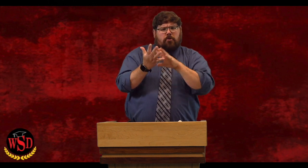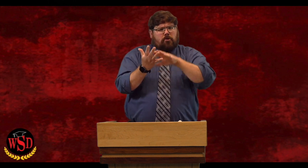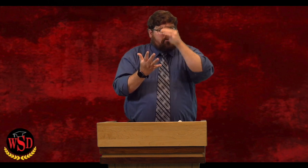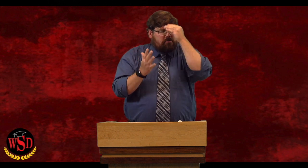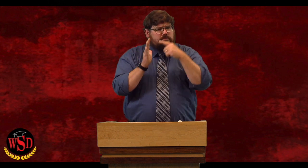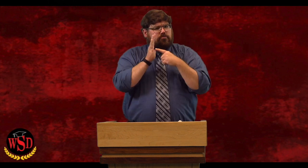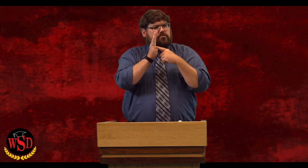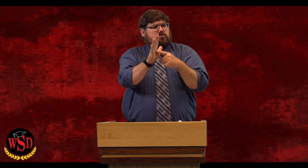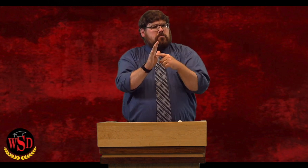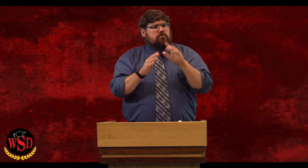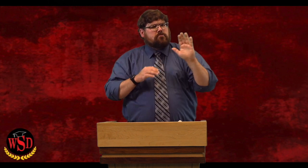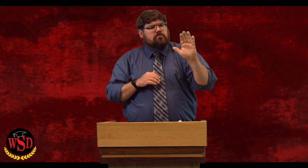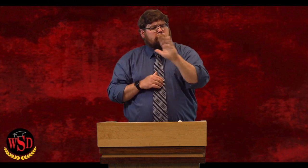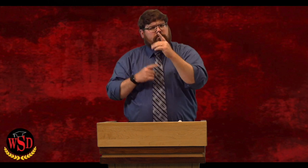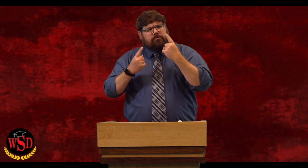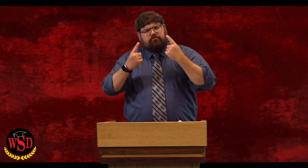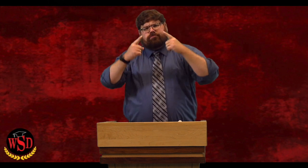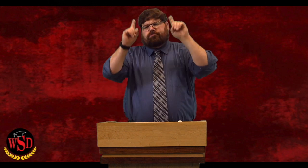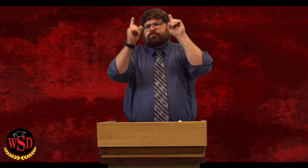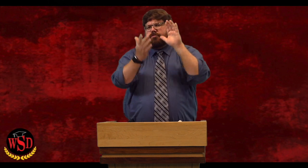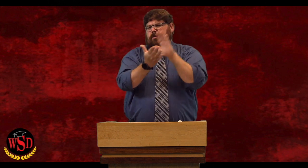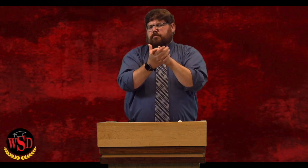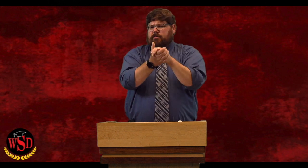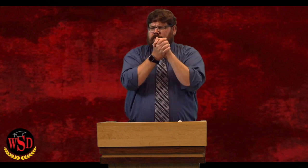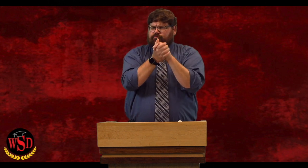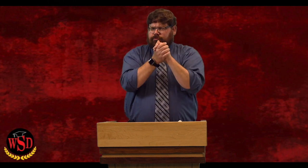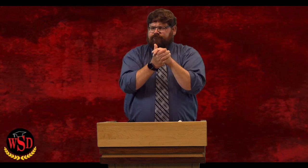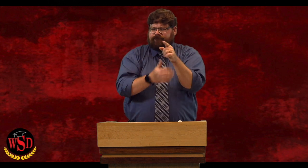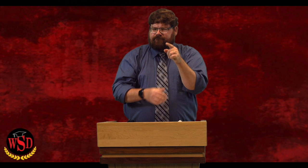Those students have demonstrated all of those qualities. Congratulations.